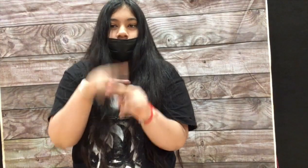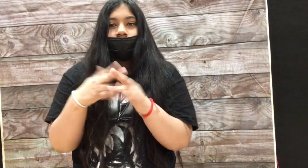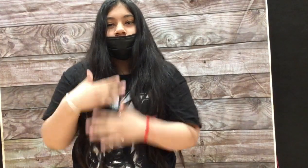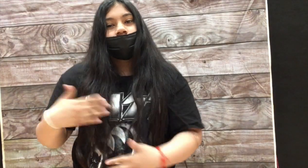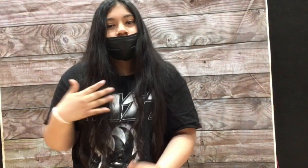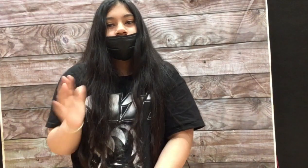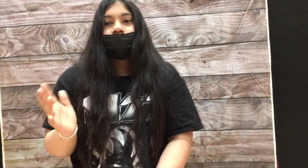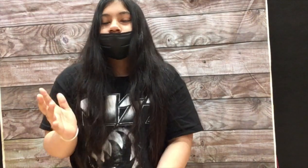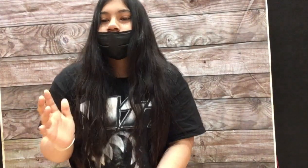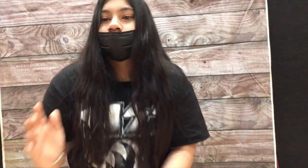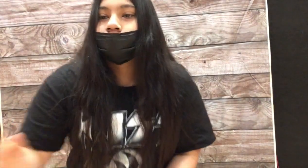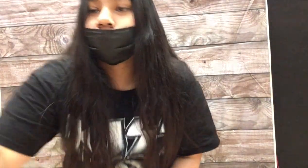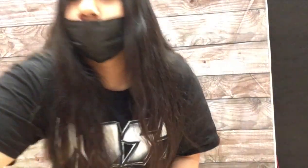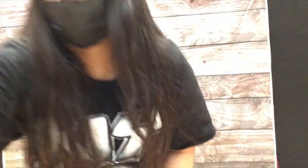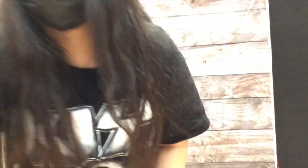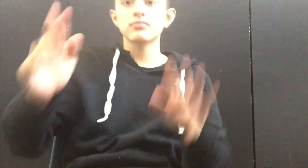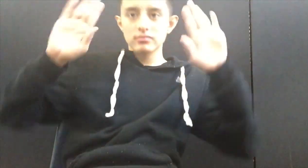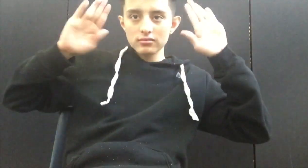It's just much more fun than the classes.